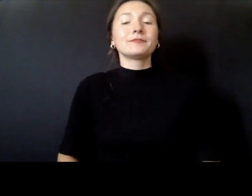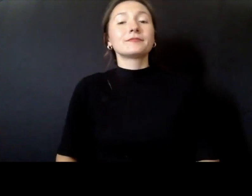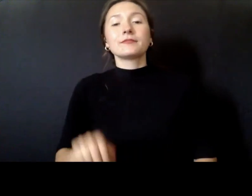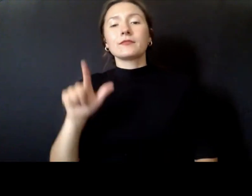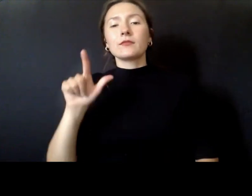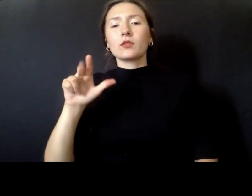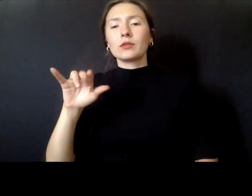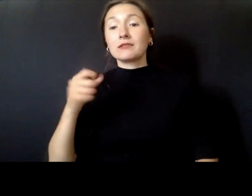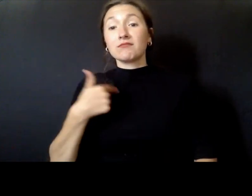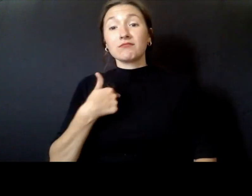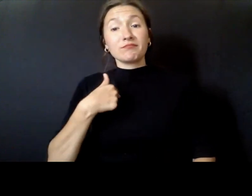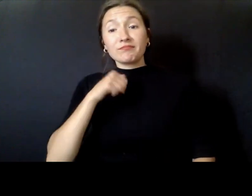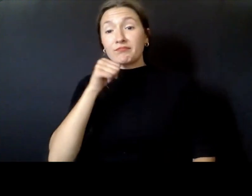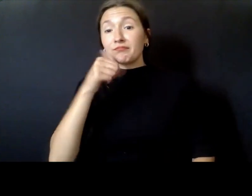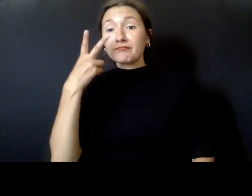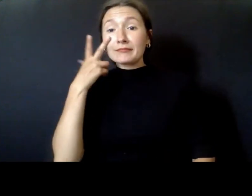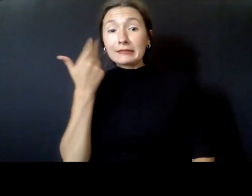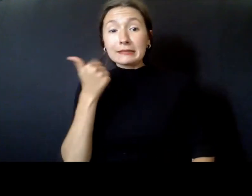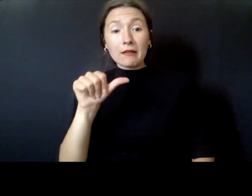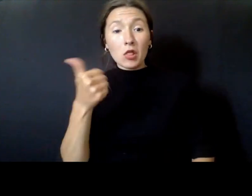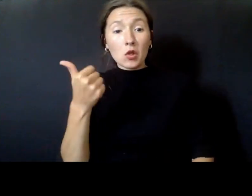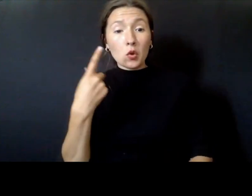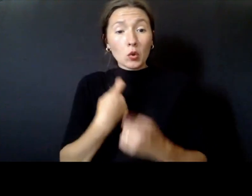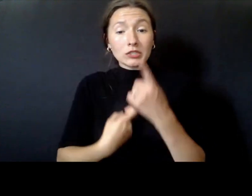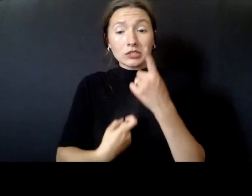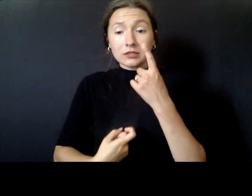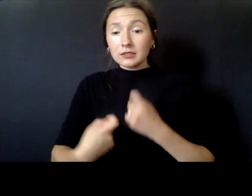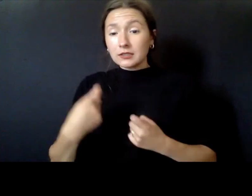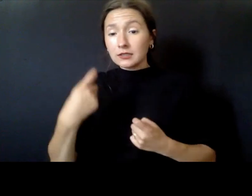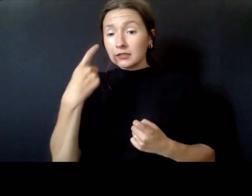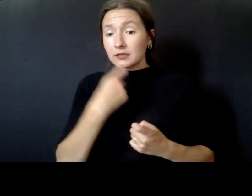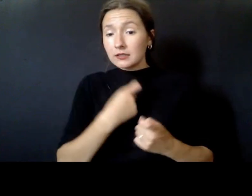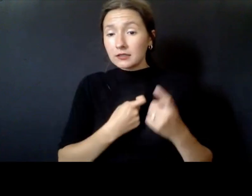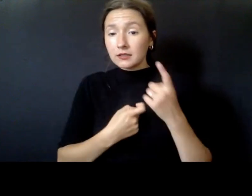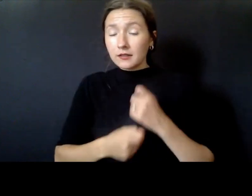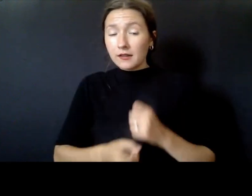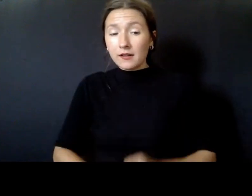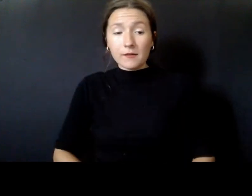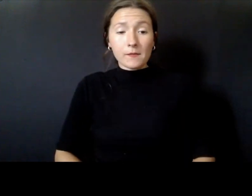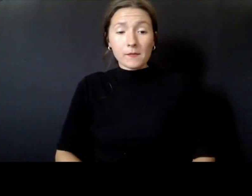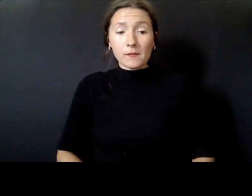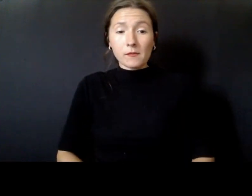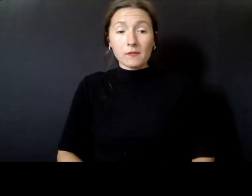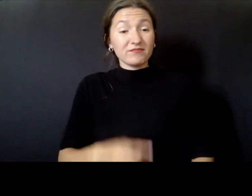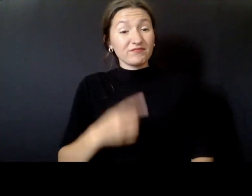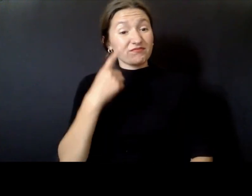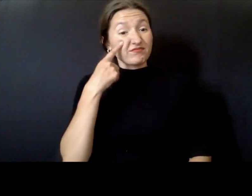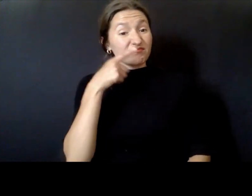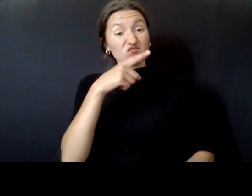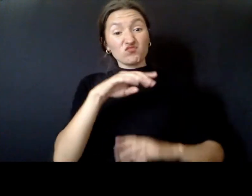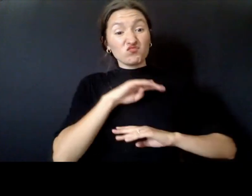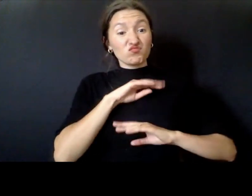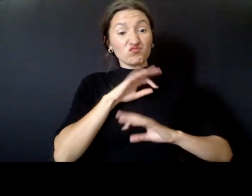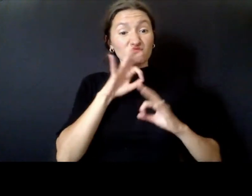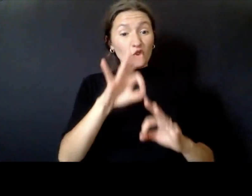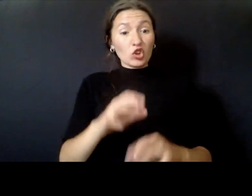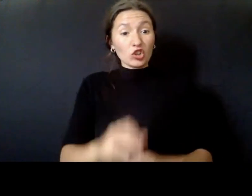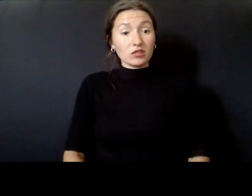and so hey i think you're good excellent yeah the cursor thing i know that some people i know i once